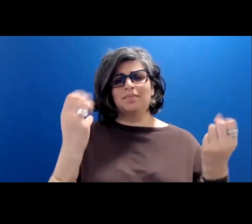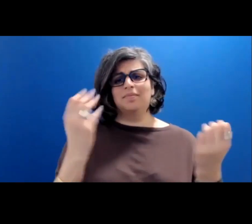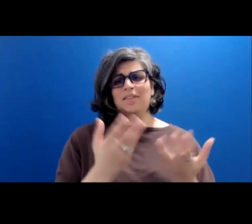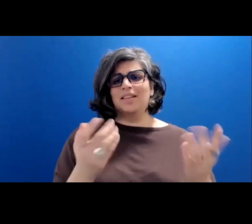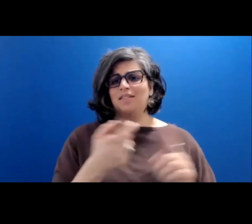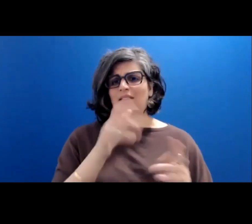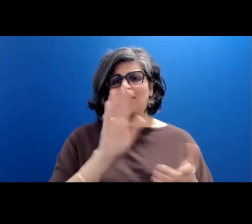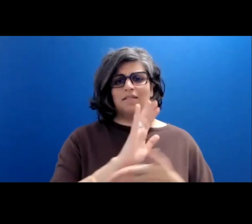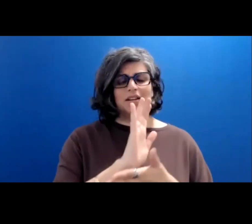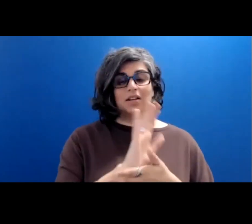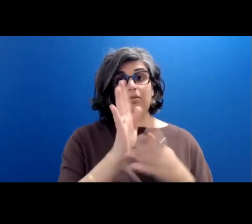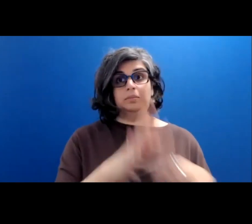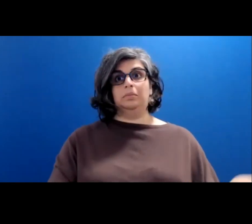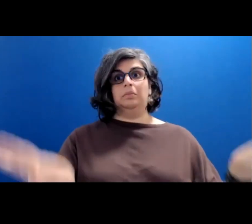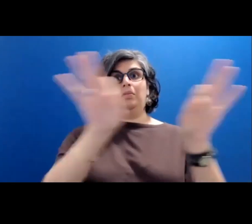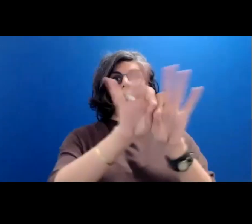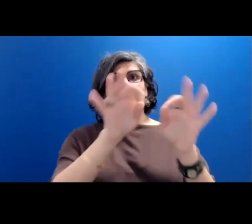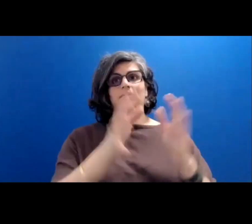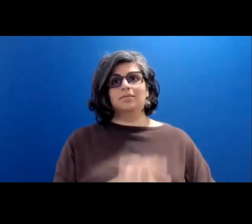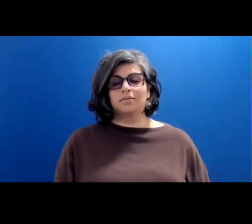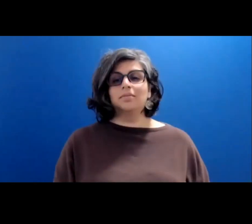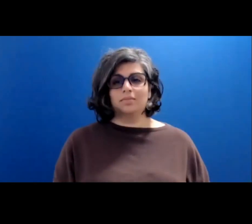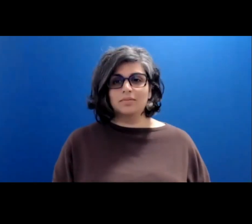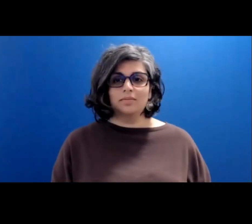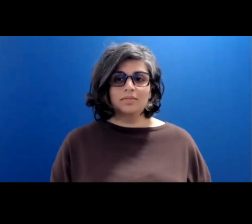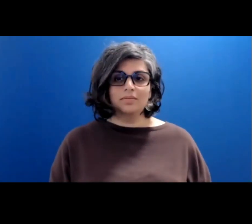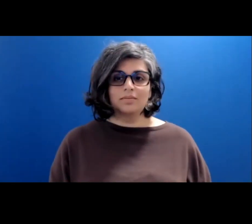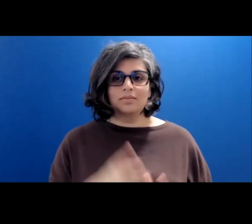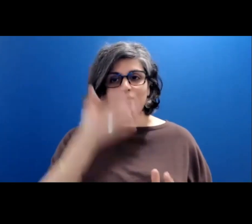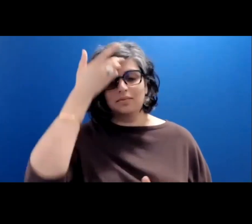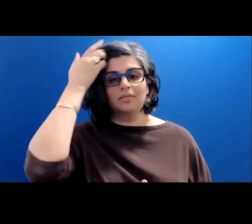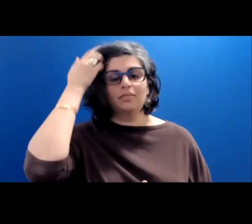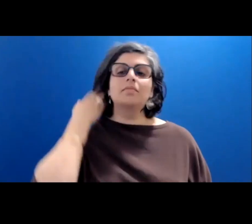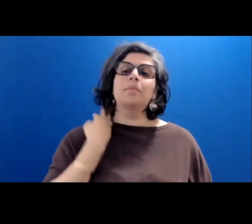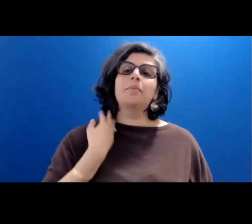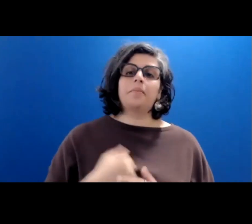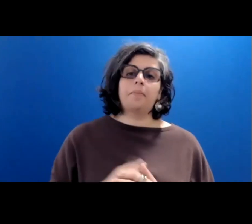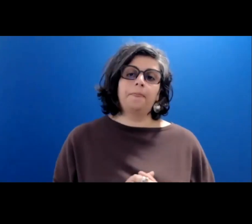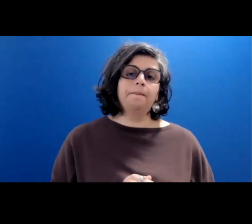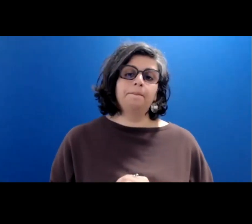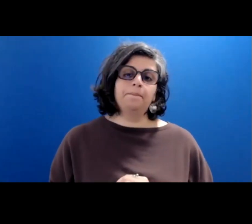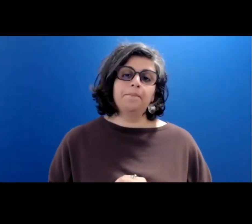that I think are really, really, really neat and talked about things that remind me